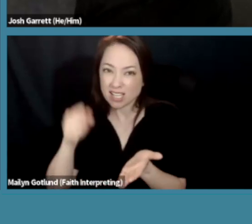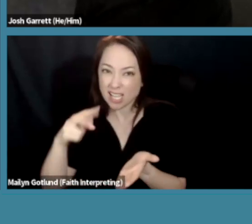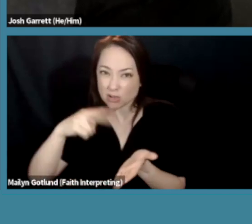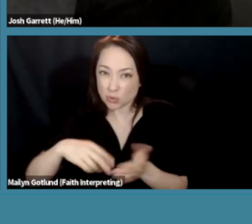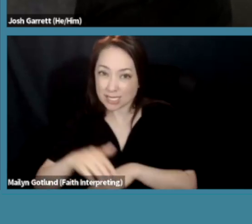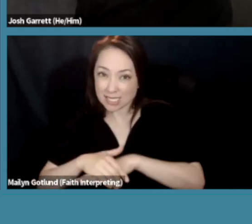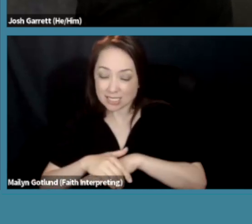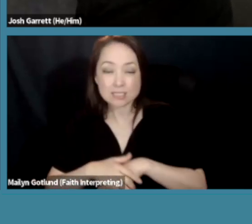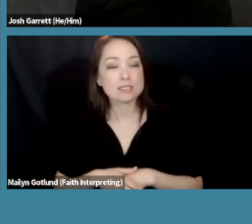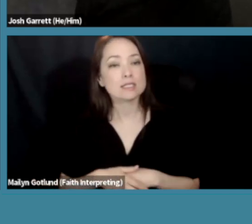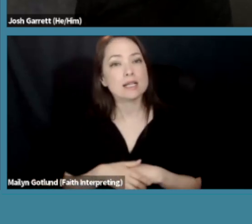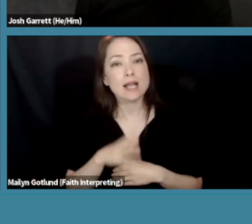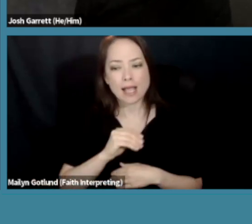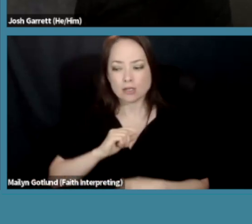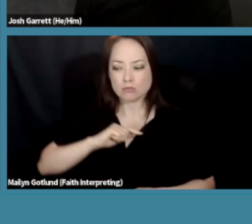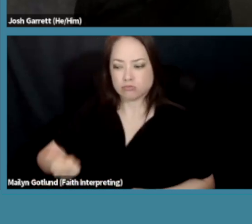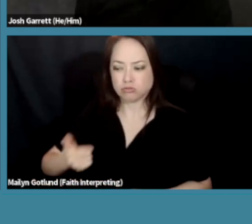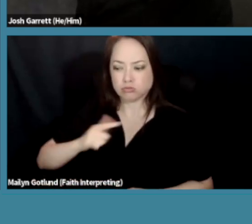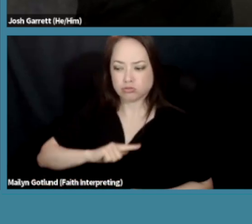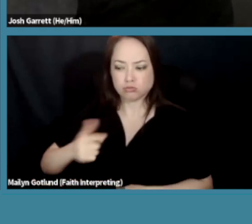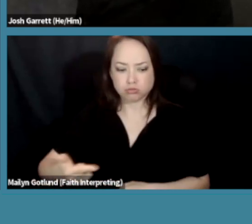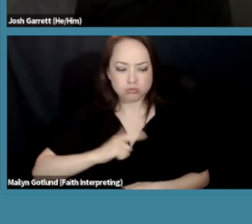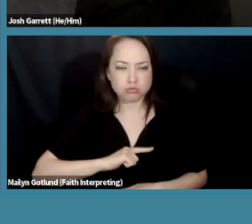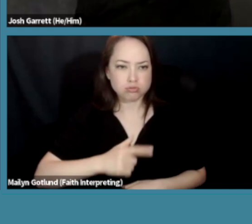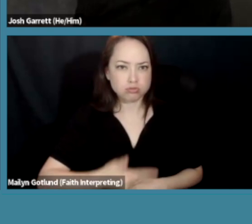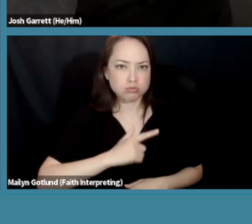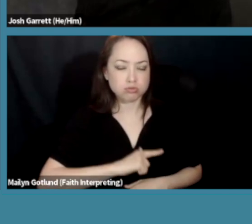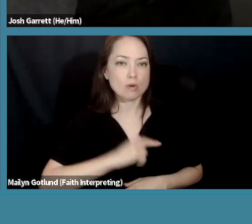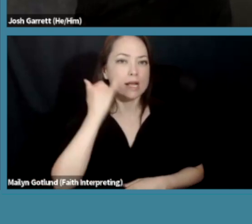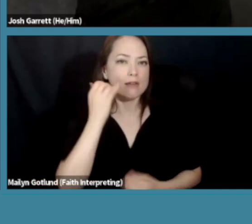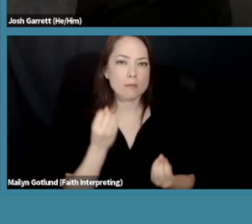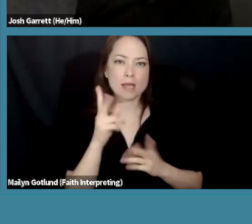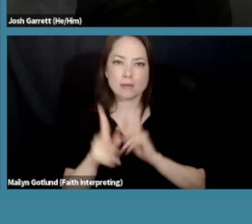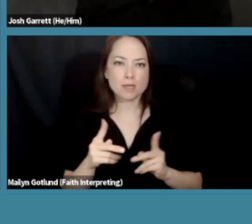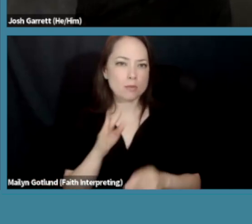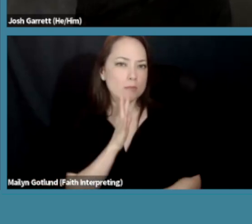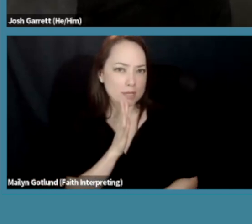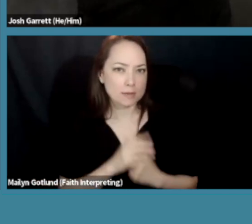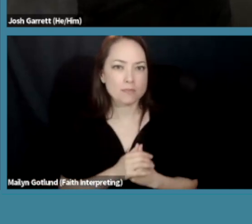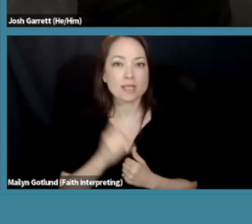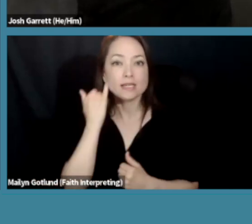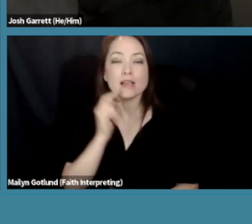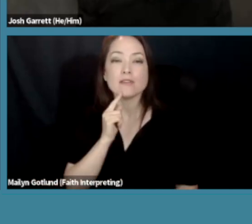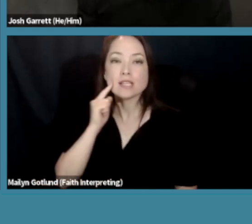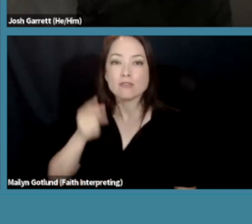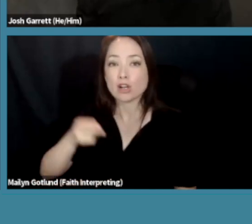and take turns speaking if there are multiple people speaking. If a deaf or hard-of-hearing person is speaking, don't pretend that you